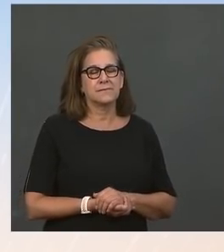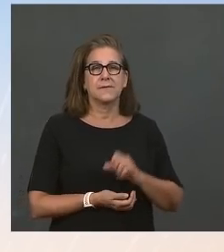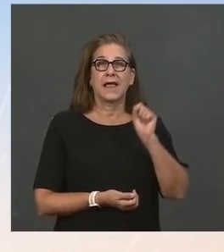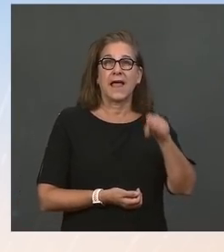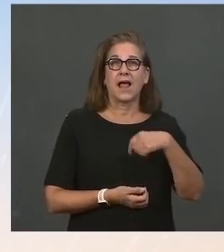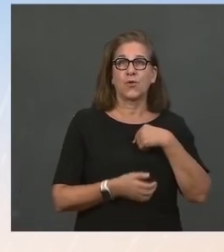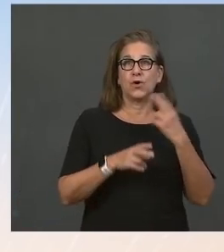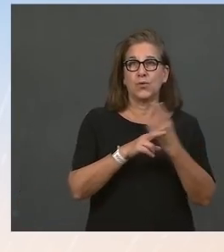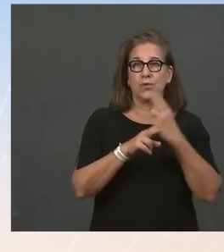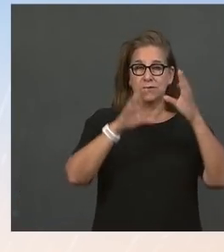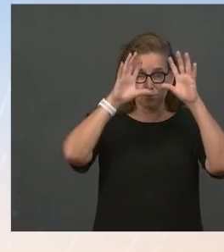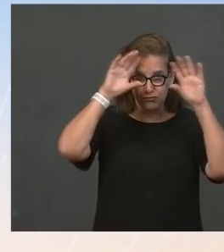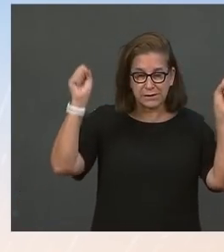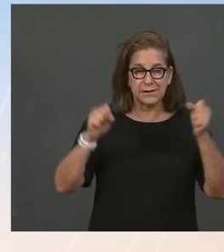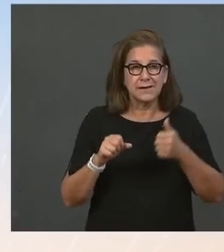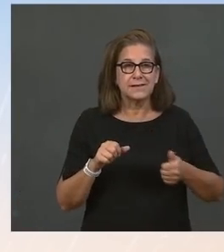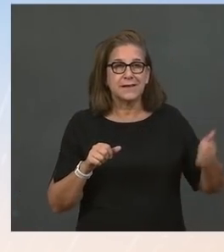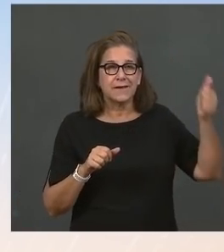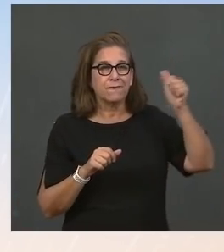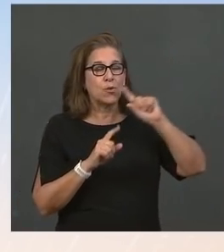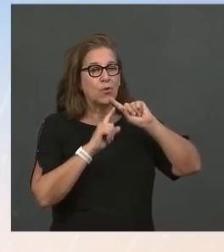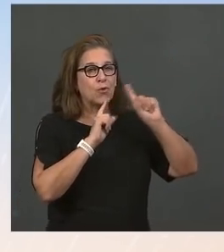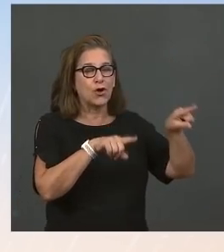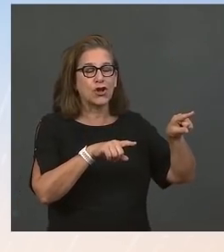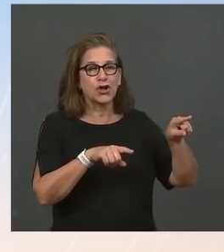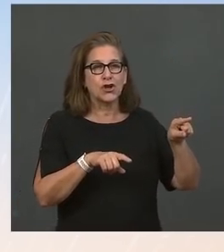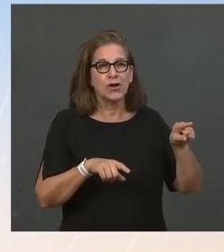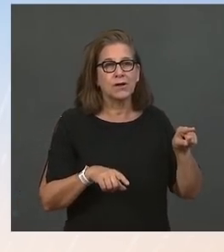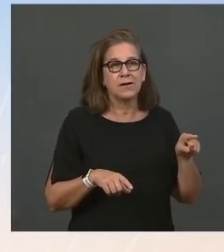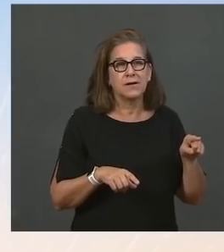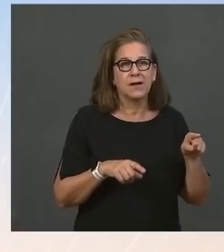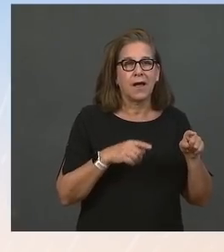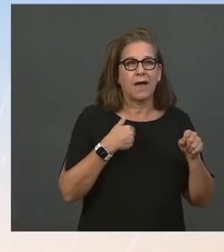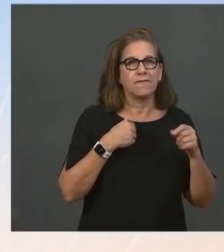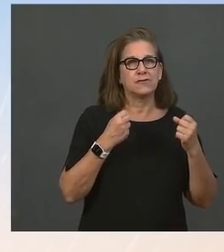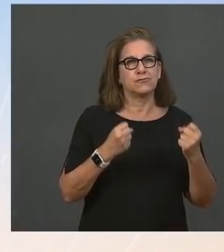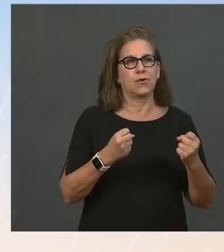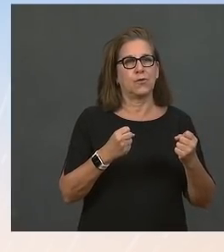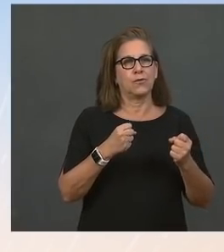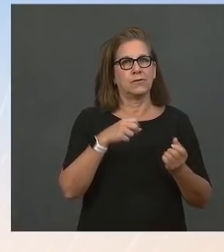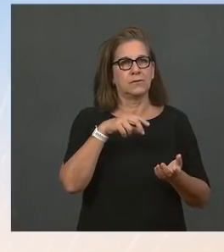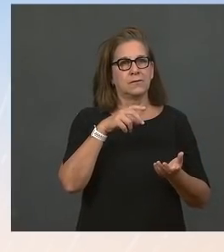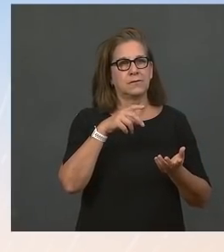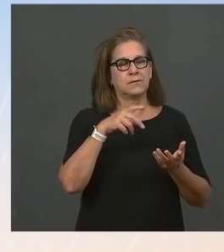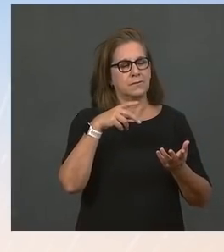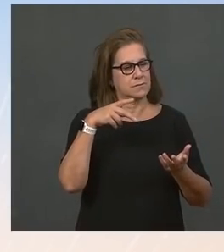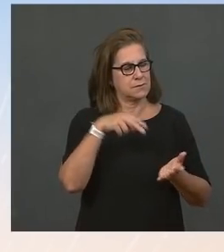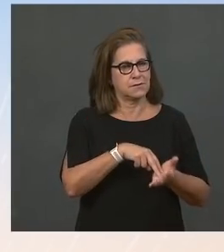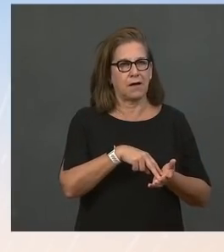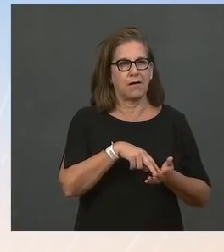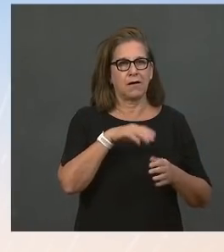so that he may have a stronger message on the global stage on climate? Ms. Psaki: Well, Pa- -- I think it's important to note that some of the progress the President